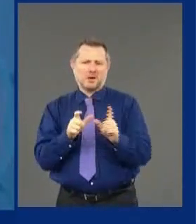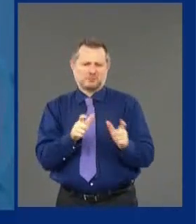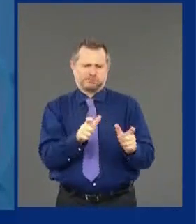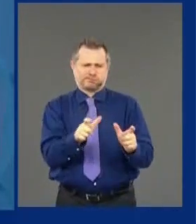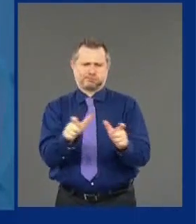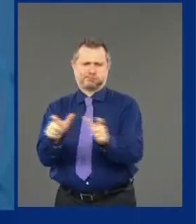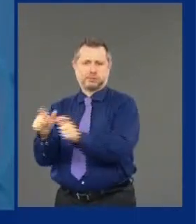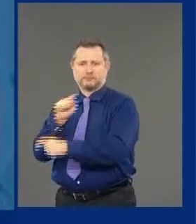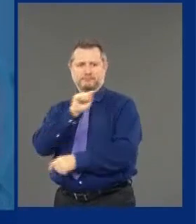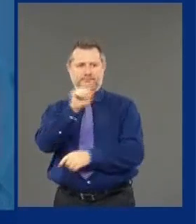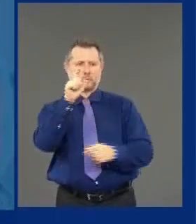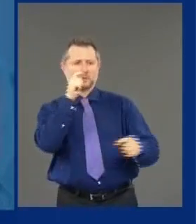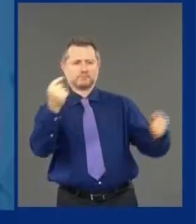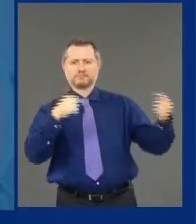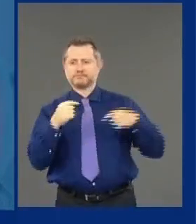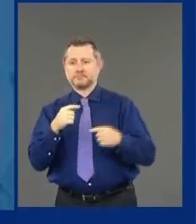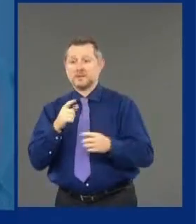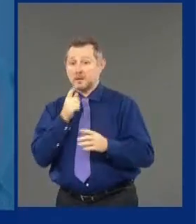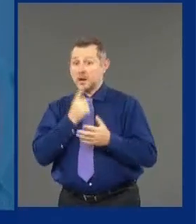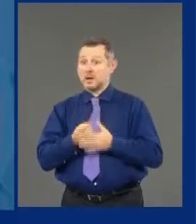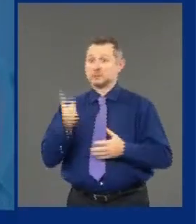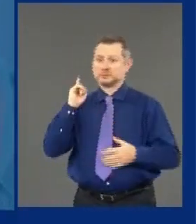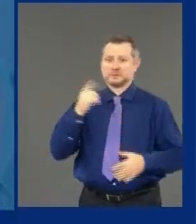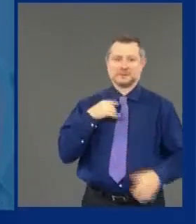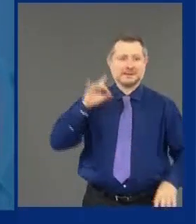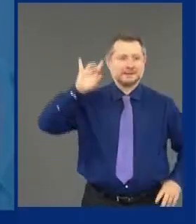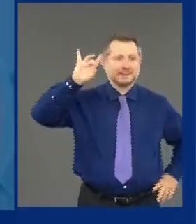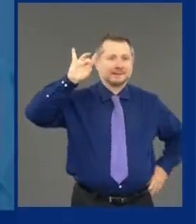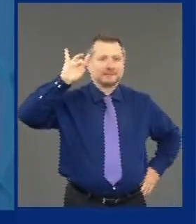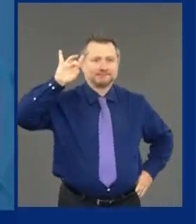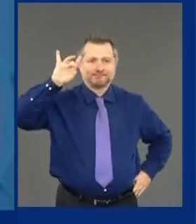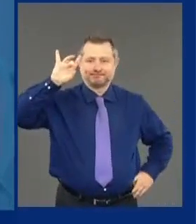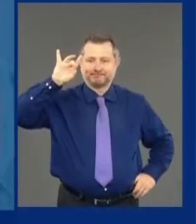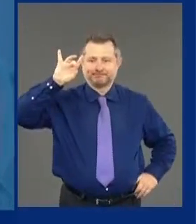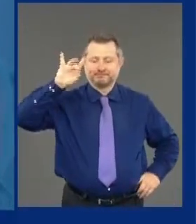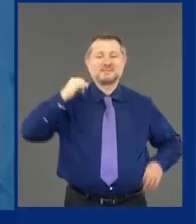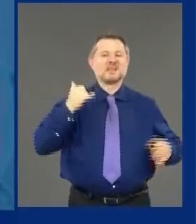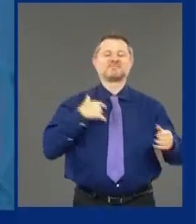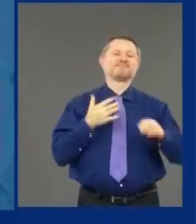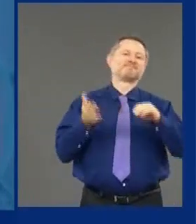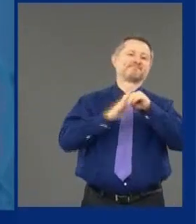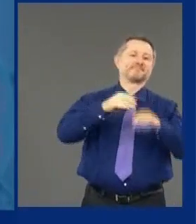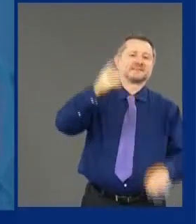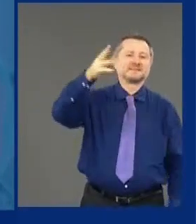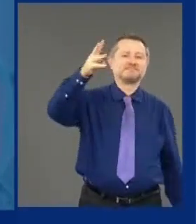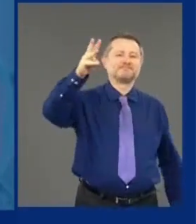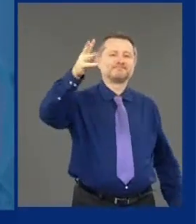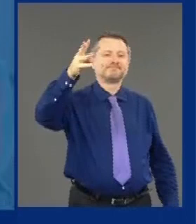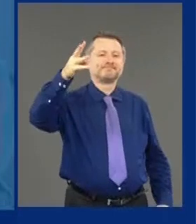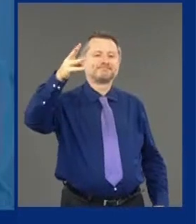STORM CLOUD IS WE KNOW THE VIRUS IS INCREASING.